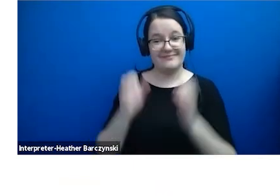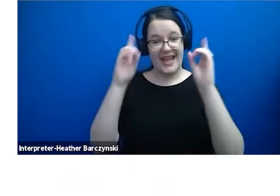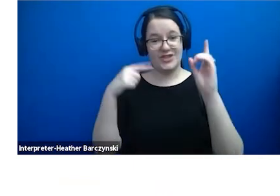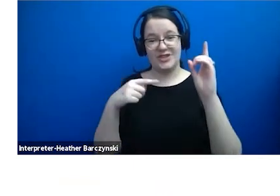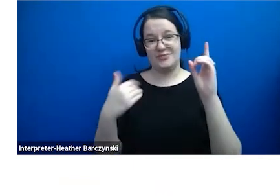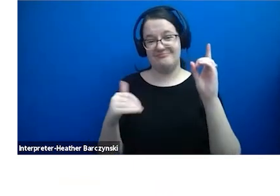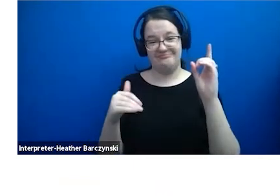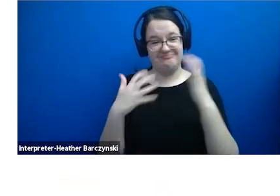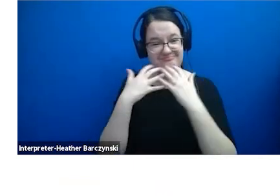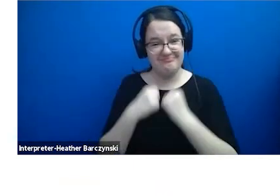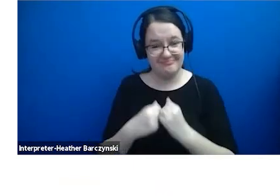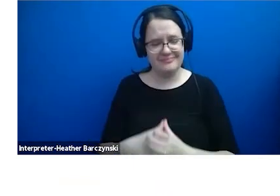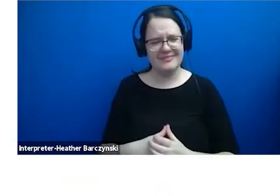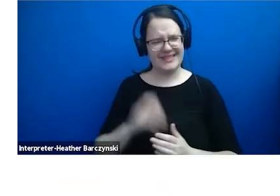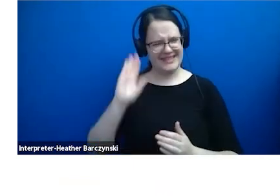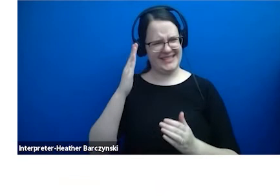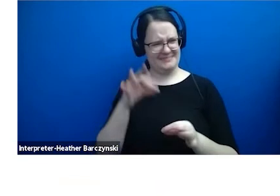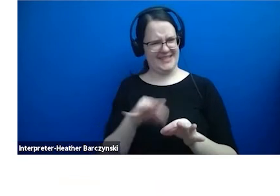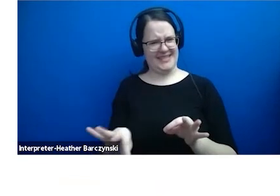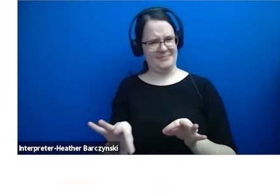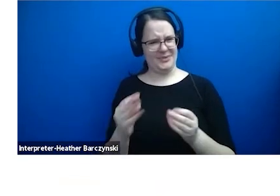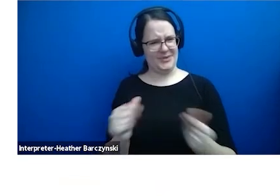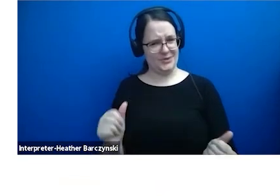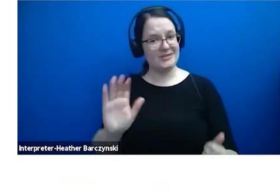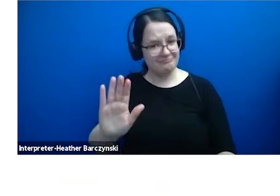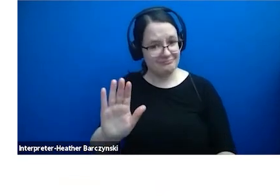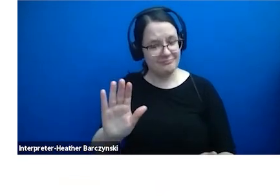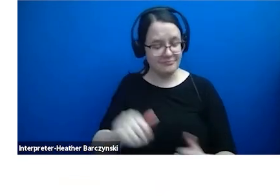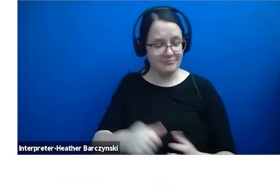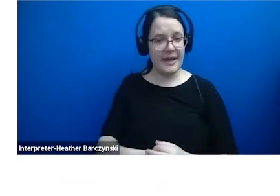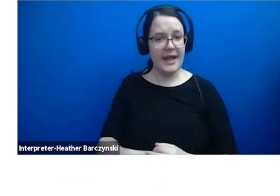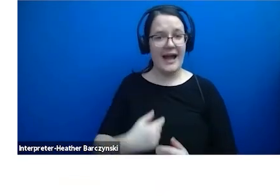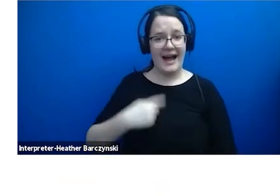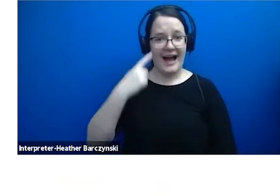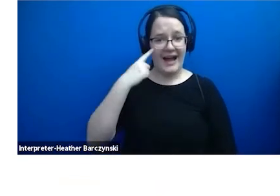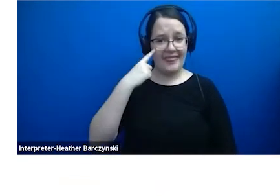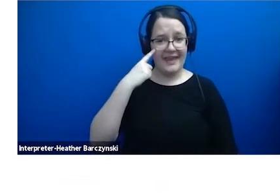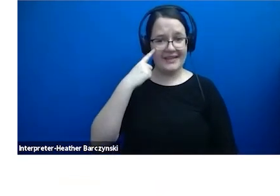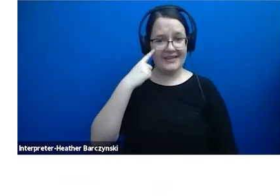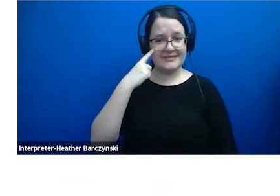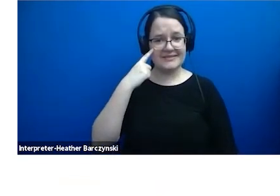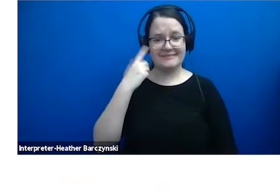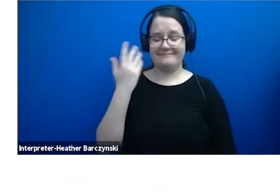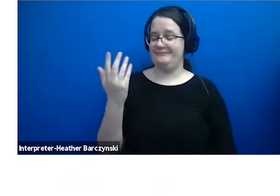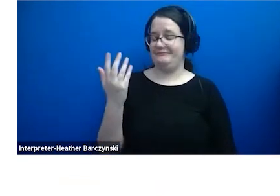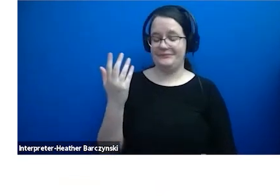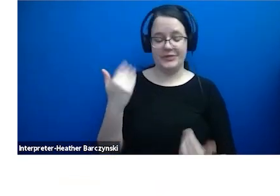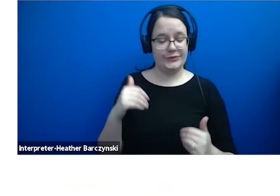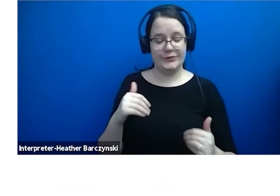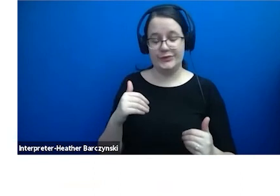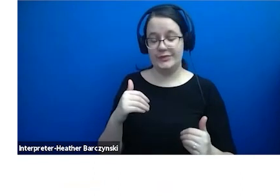it seems like a very simple solution um but i think that um it's just been so um amazing how